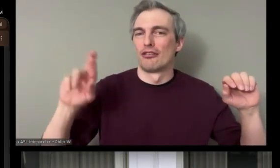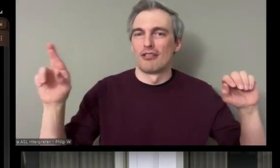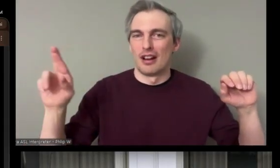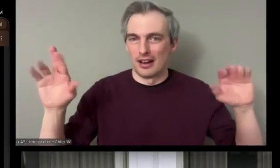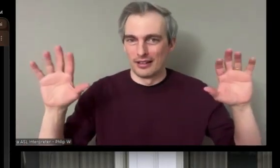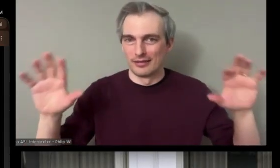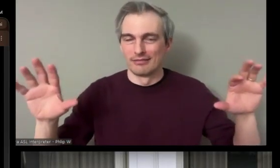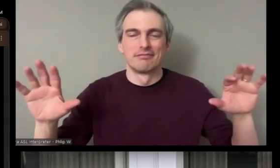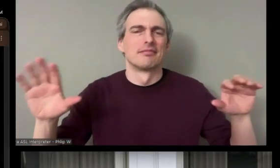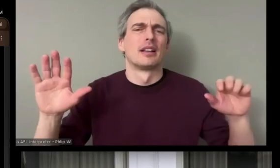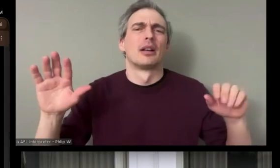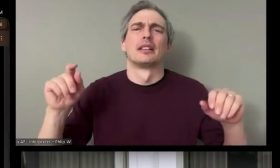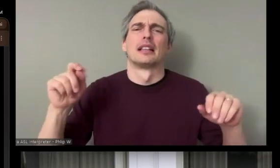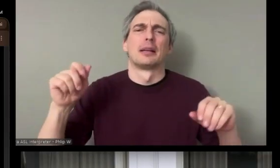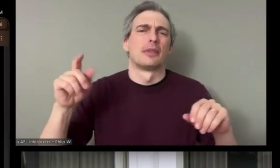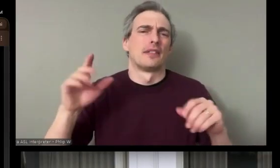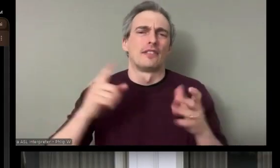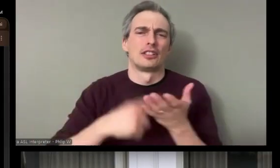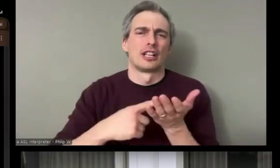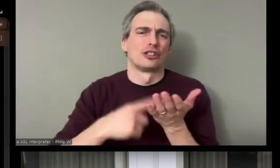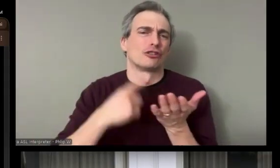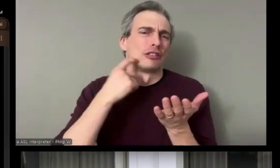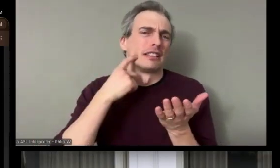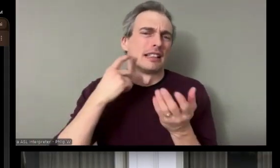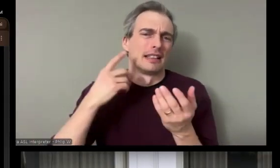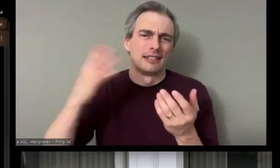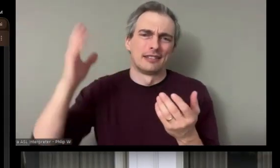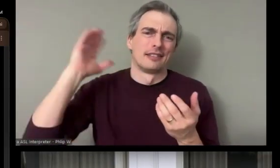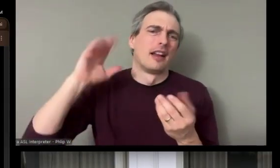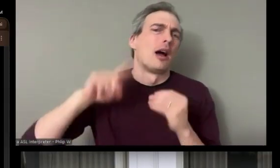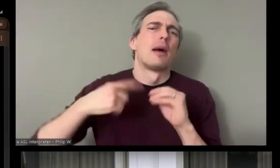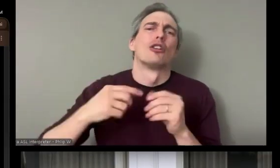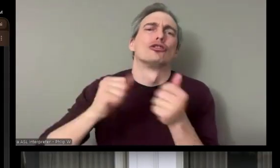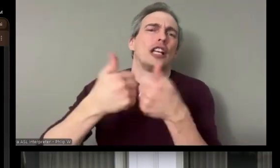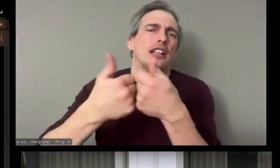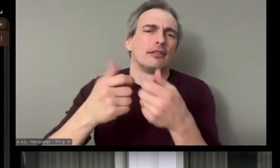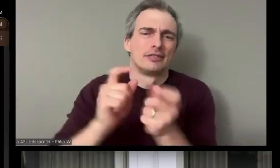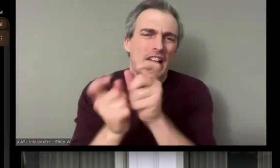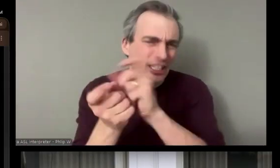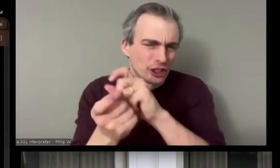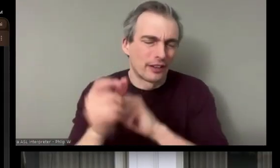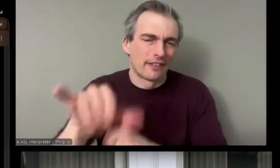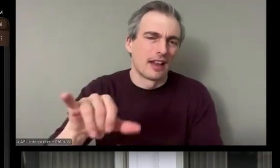One of the things I thought was interesting about this is... It does illustrate that... I mean... A lot of the text representations